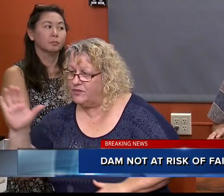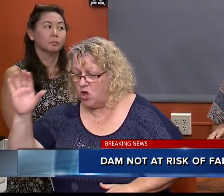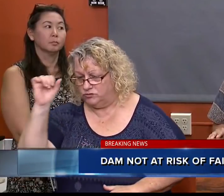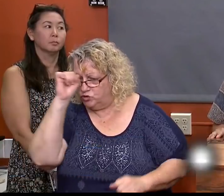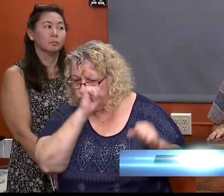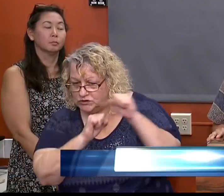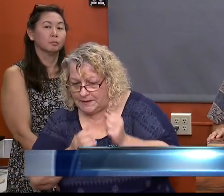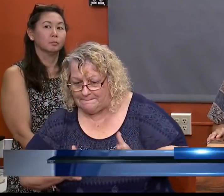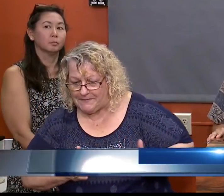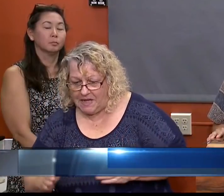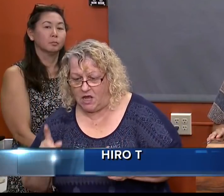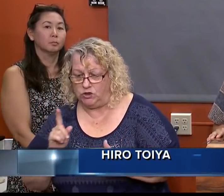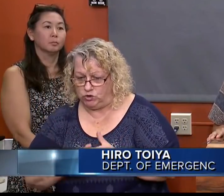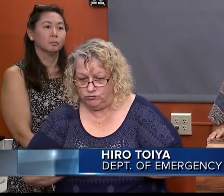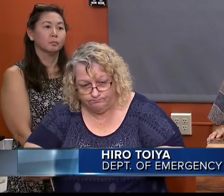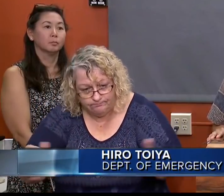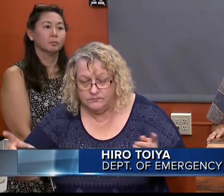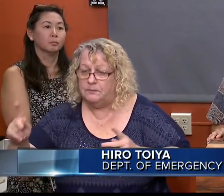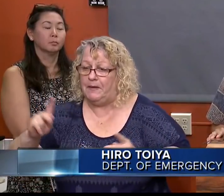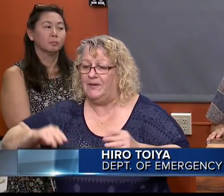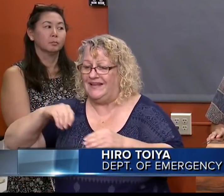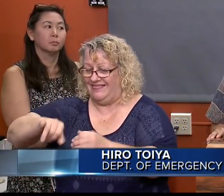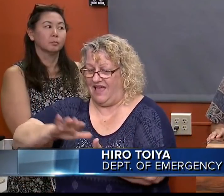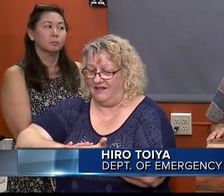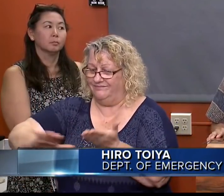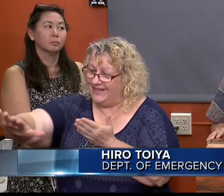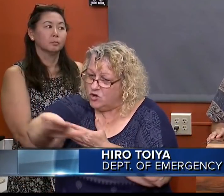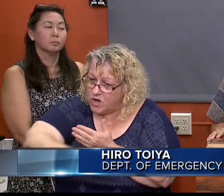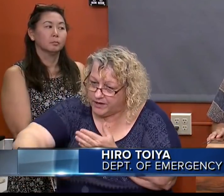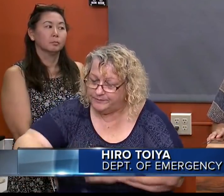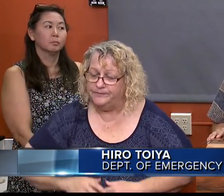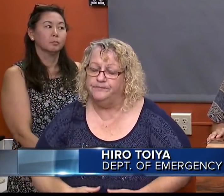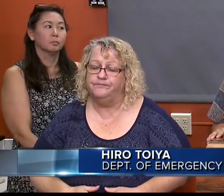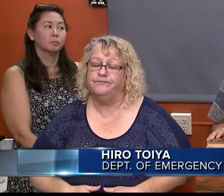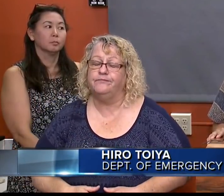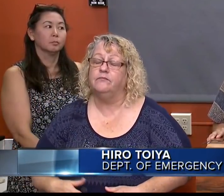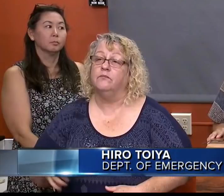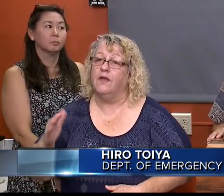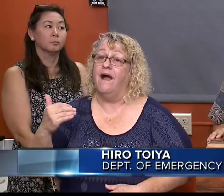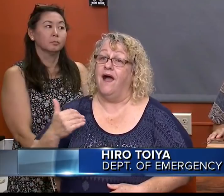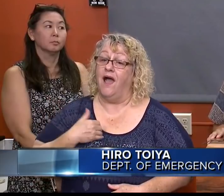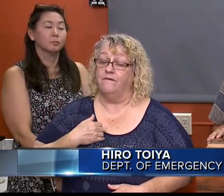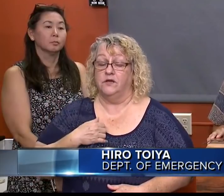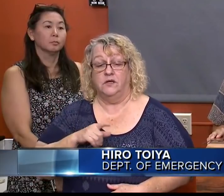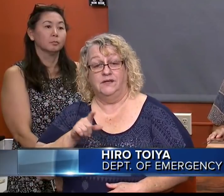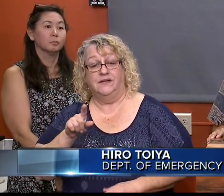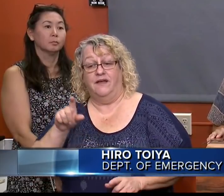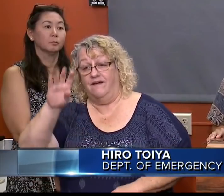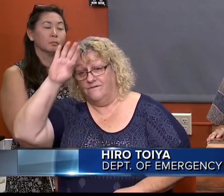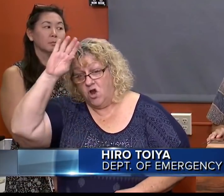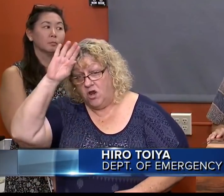LITTLE WHAT TIME OF RESOURCES WE'RE GOING TO NEED AND HOW THEY WOULD STRATEGICALLY APPROACH THE EVACUATION NOTIFICATION.